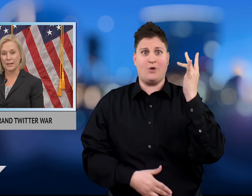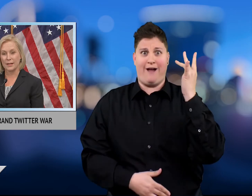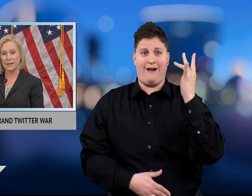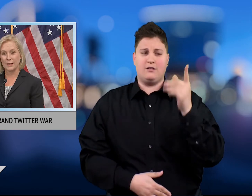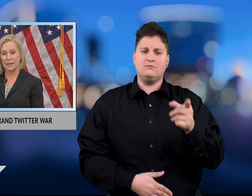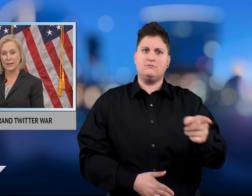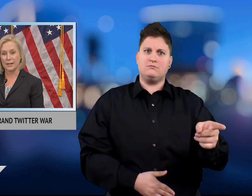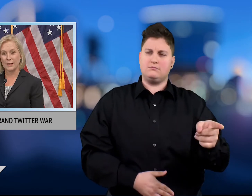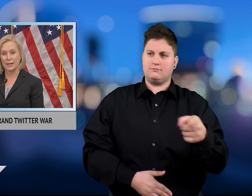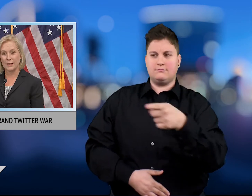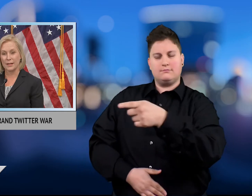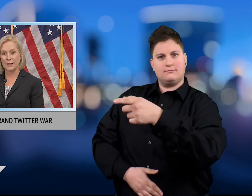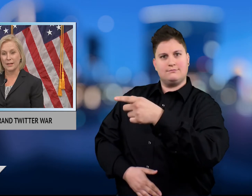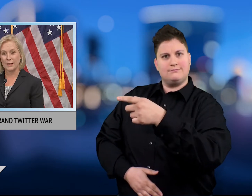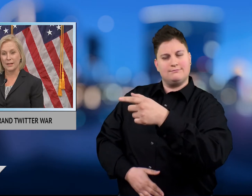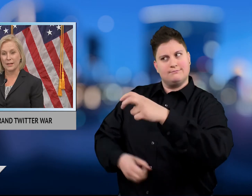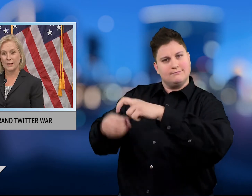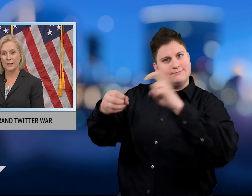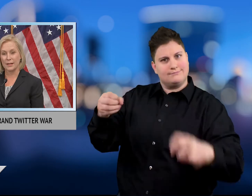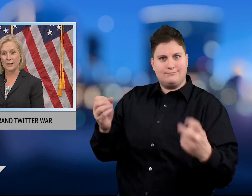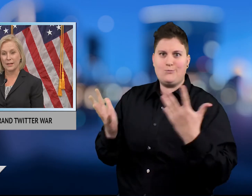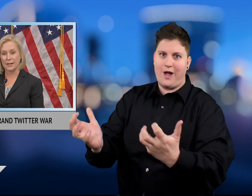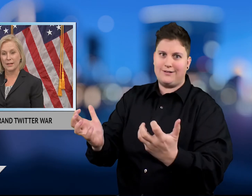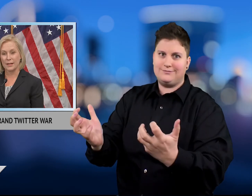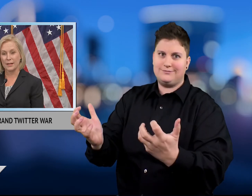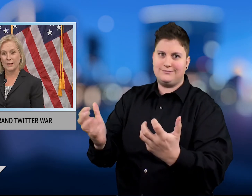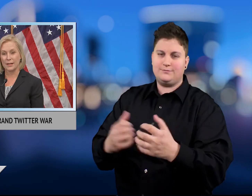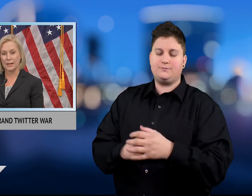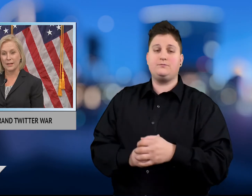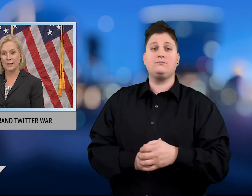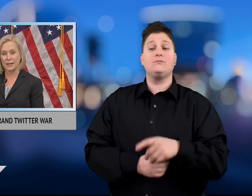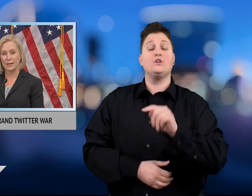him to step down.